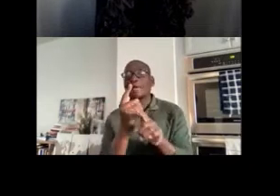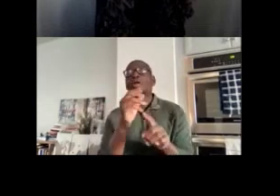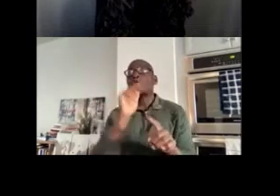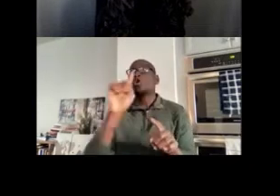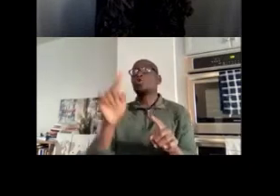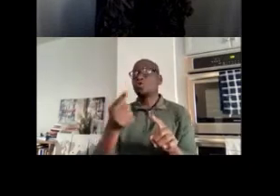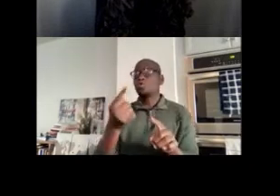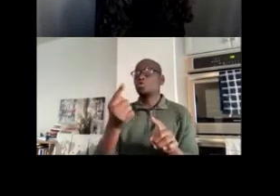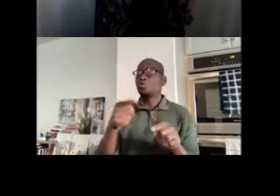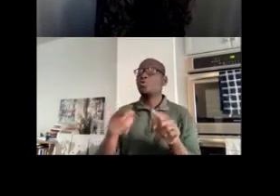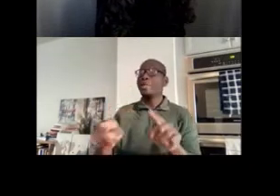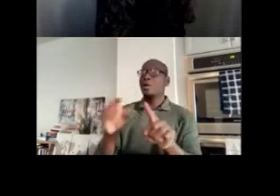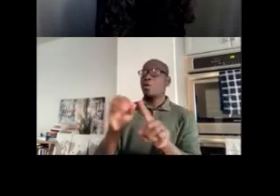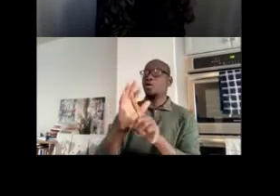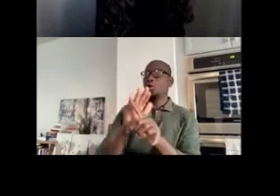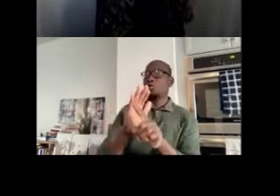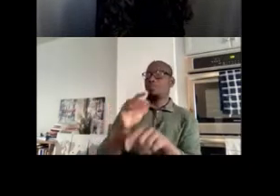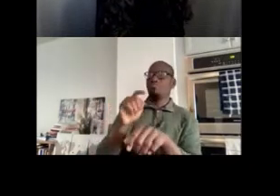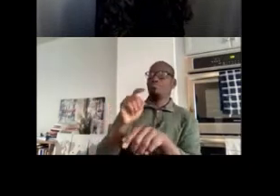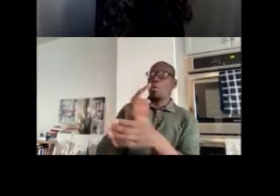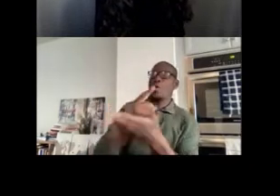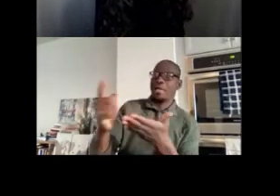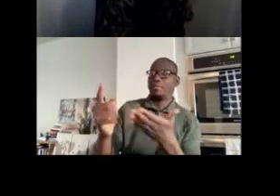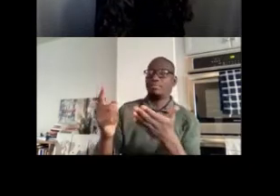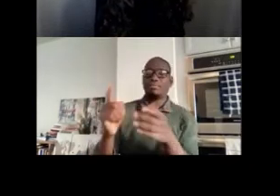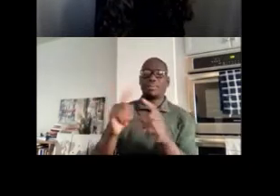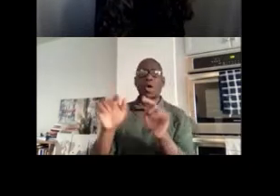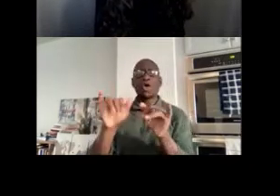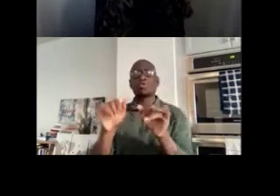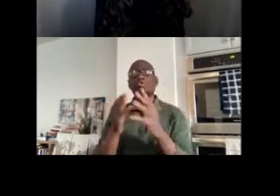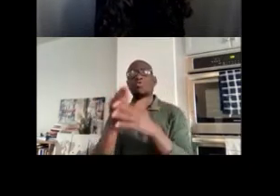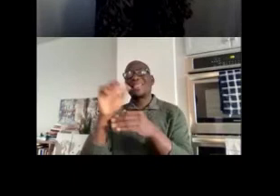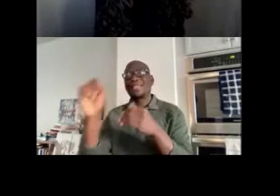international students so that's something that needs to be fixed. During orientation week,